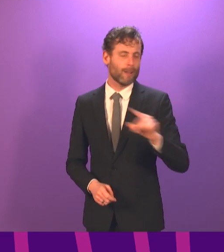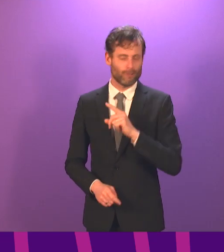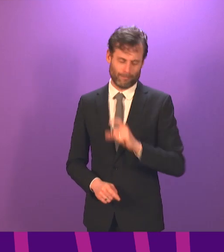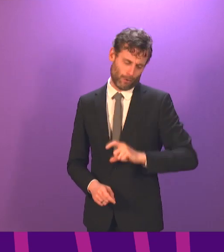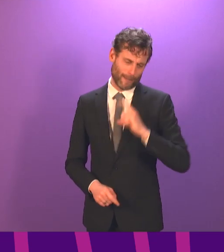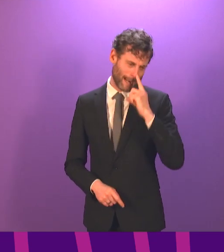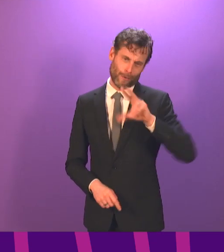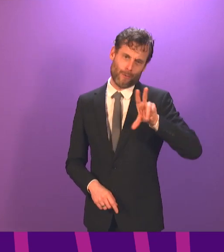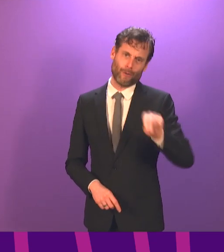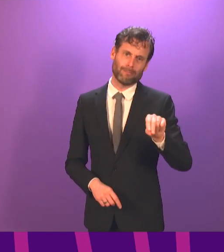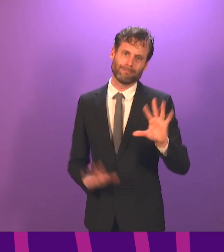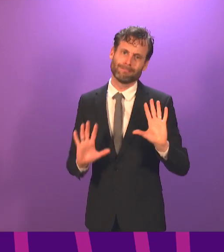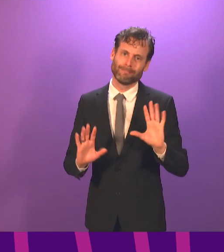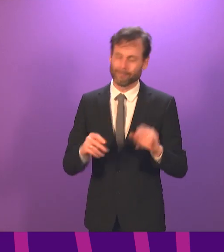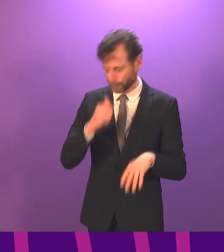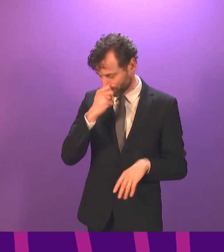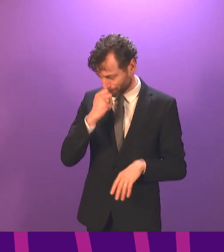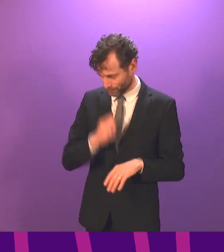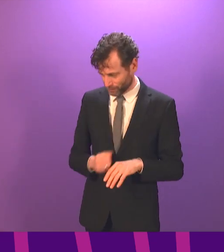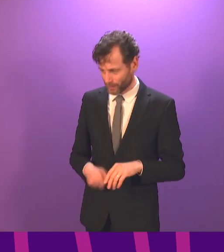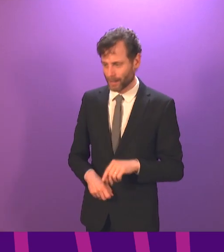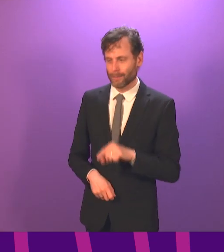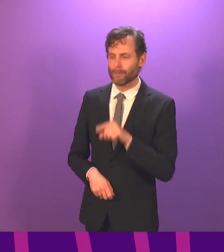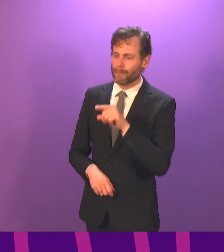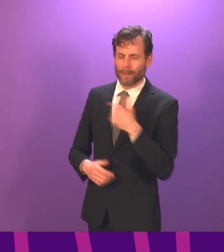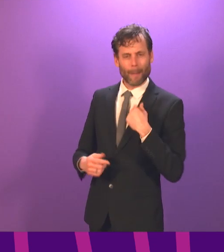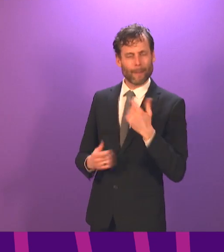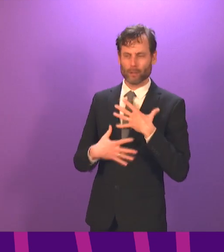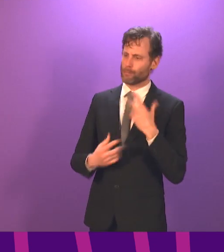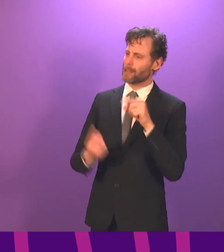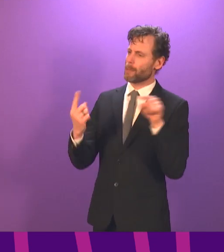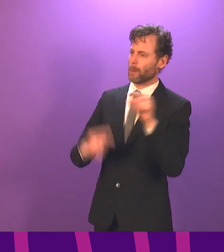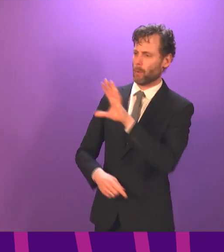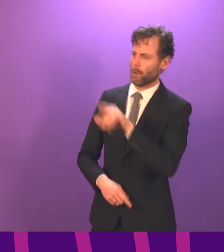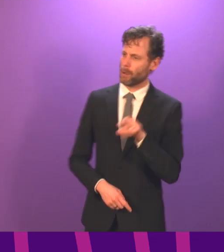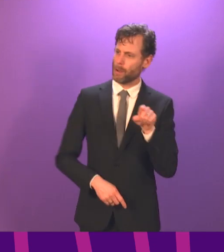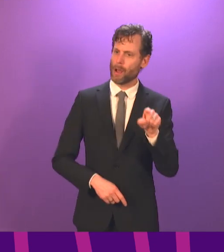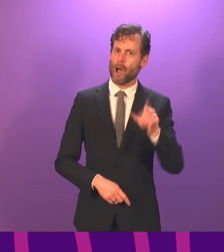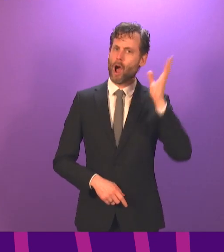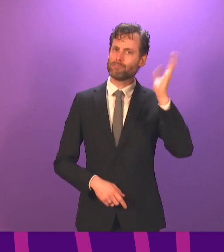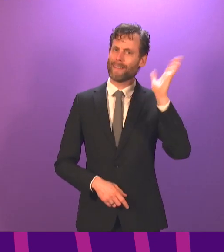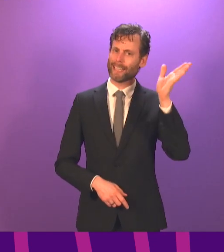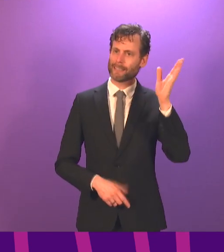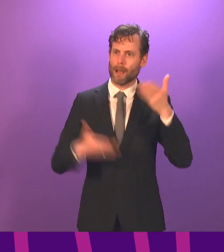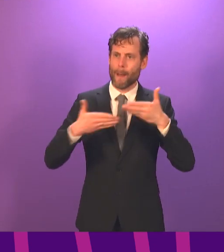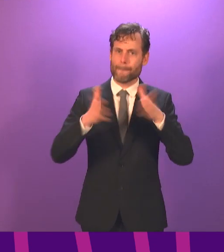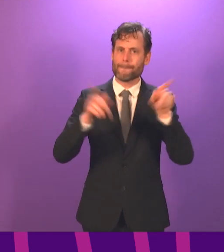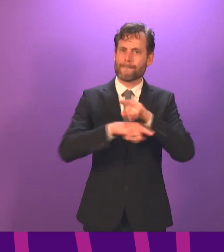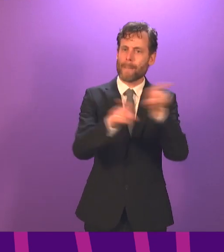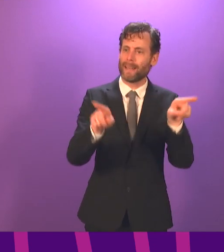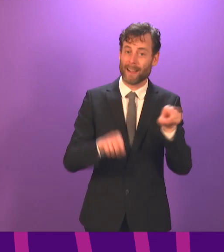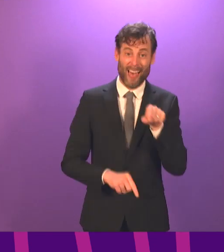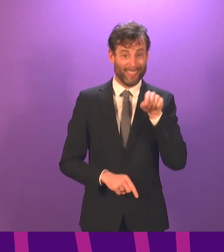a little surprised by the obsession with public health briefings that have proved